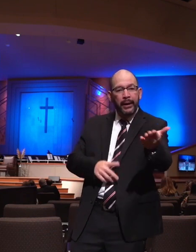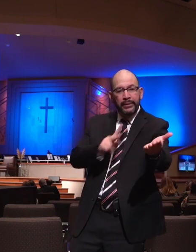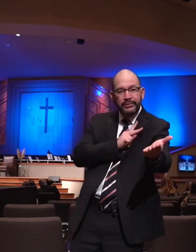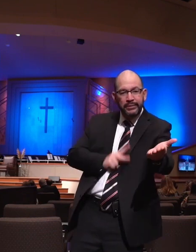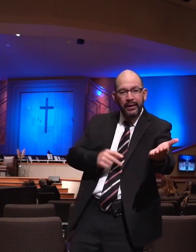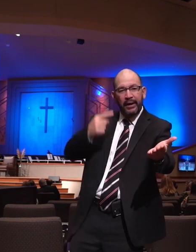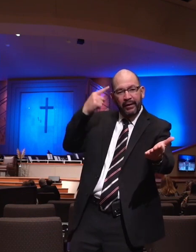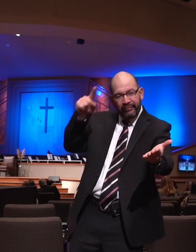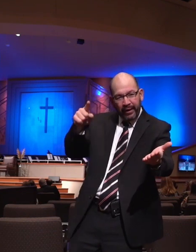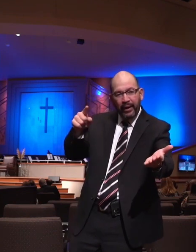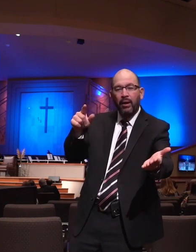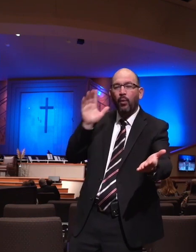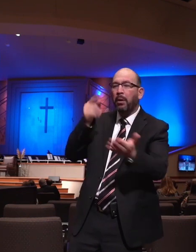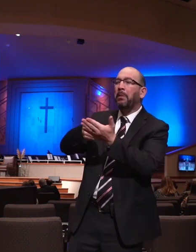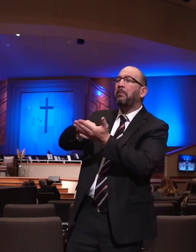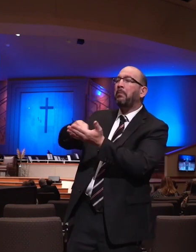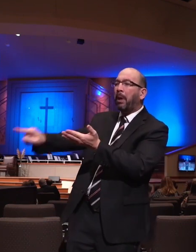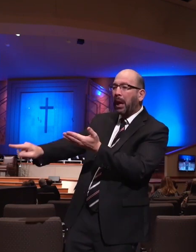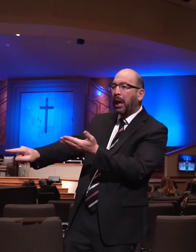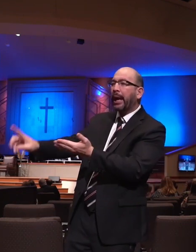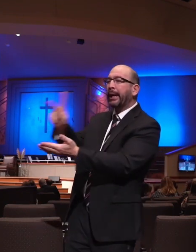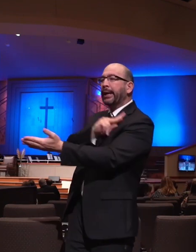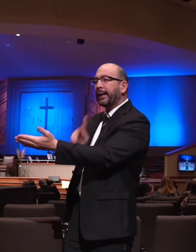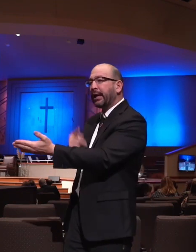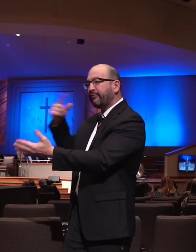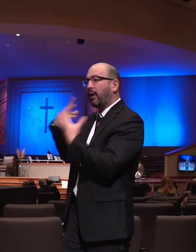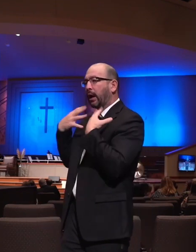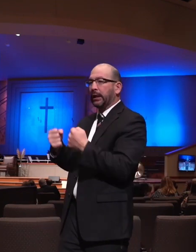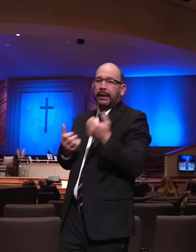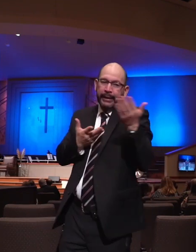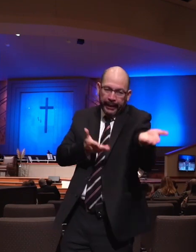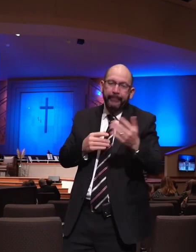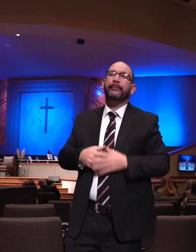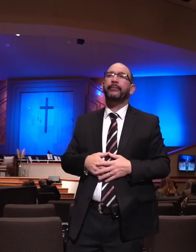is going to heal Naaman that's exactly it so here's a bunch of money go to the